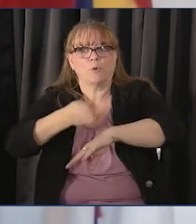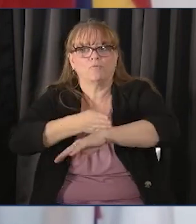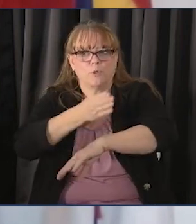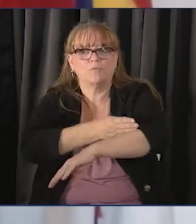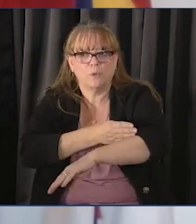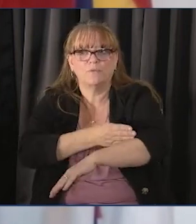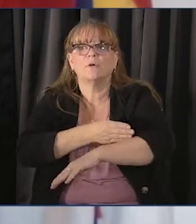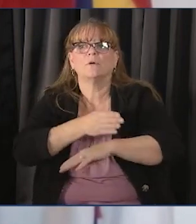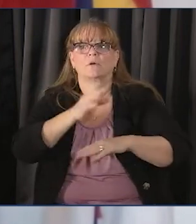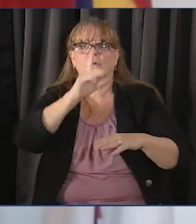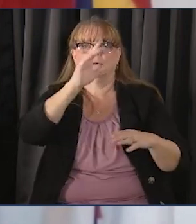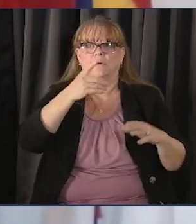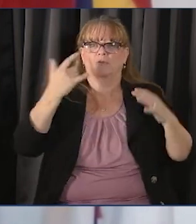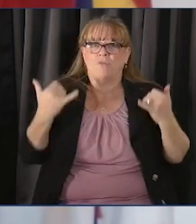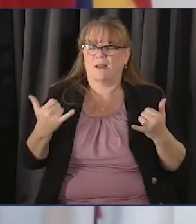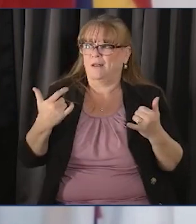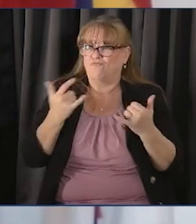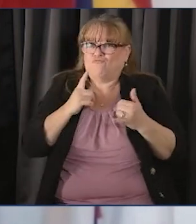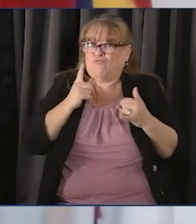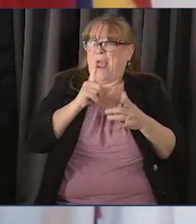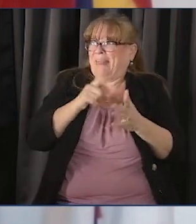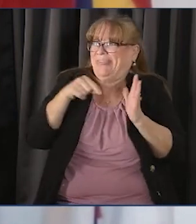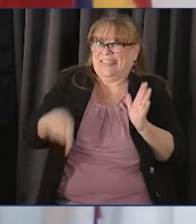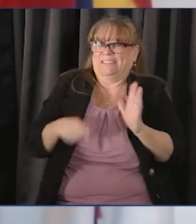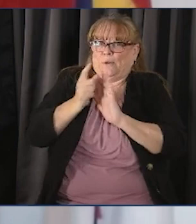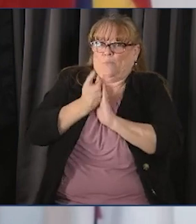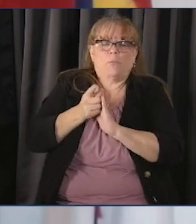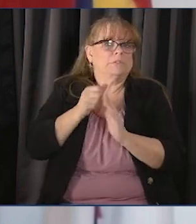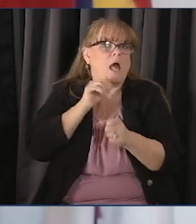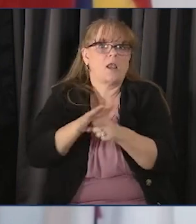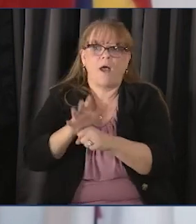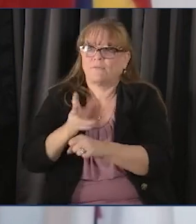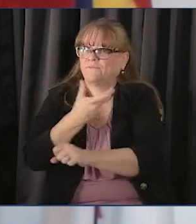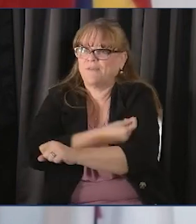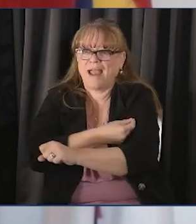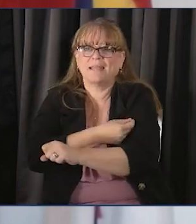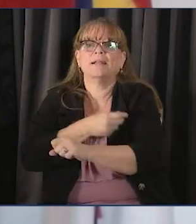week in the state of 5.7 million people we're only receiving 80 000 vaccines for our entire